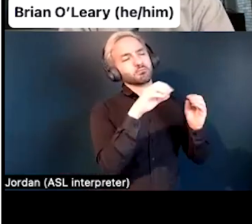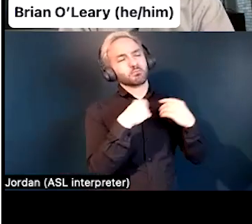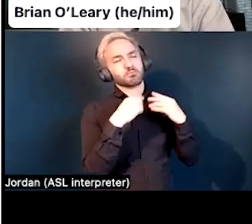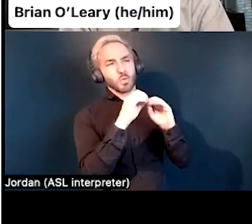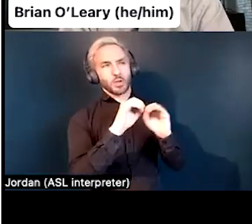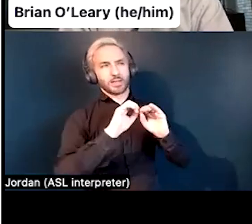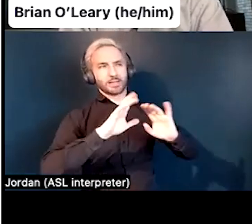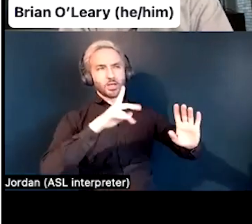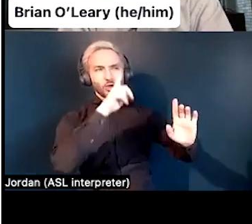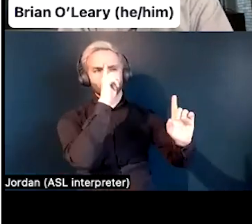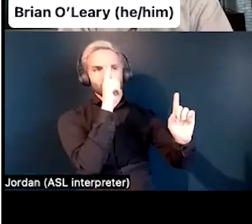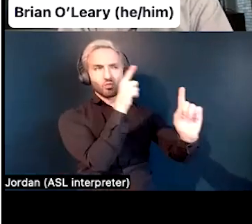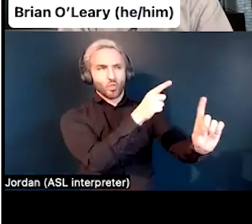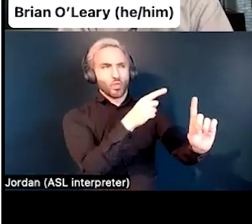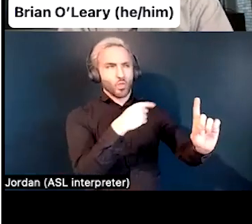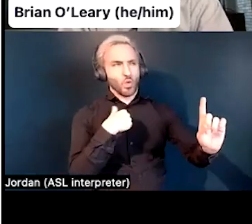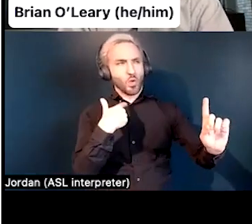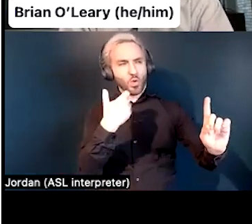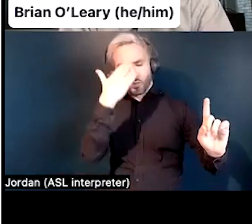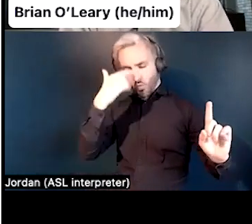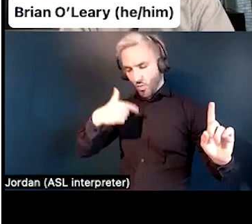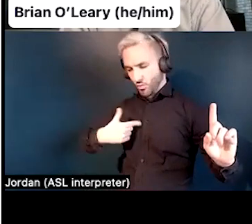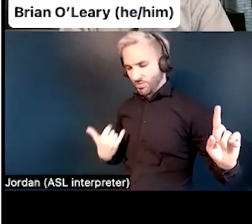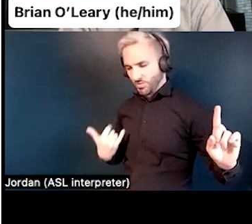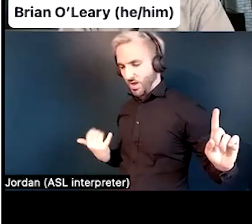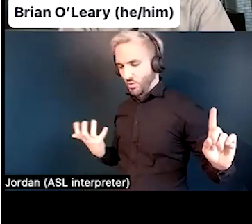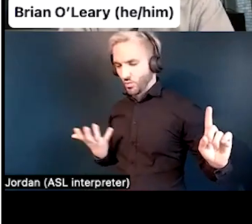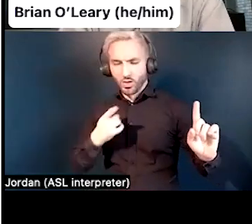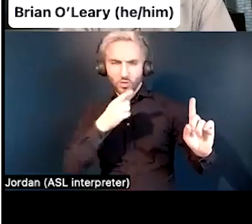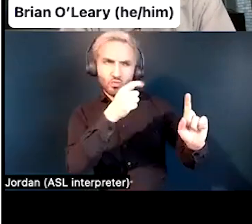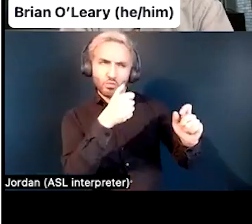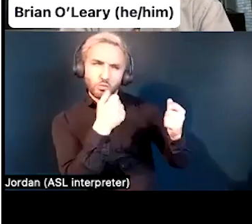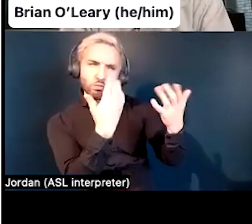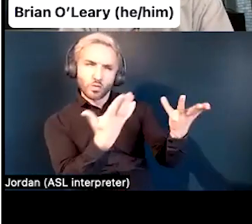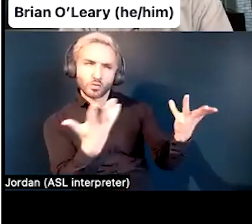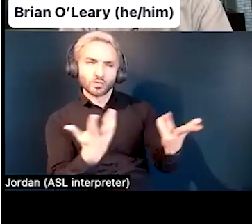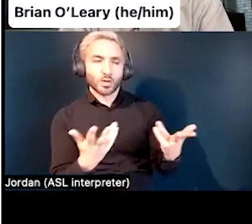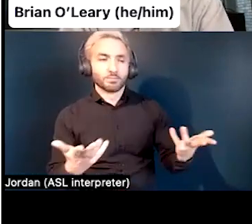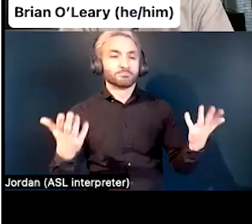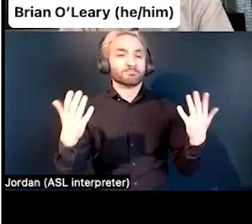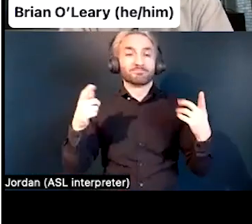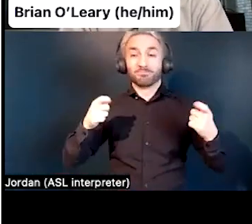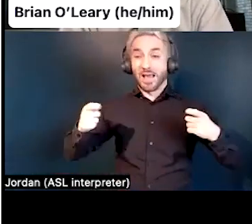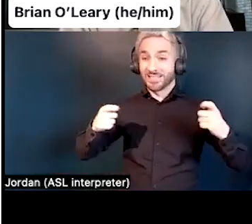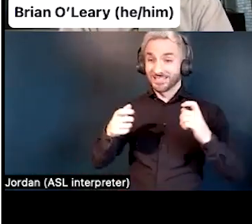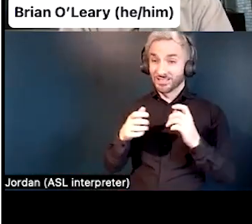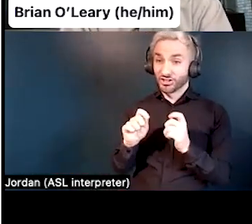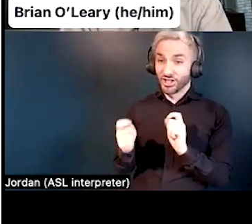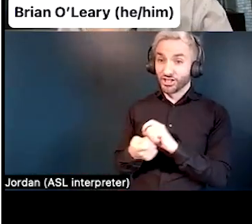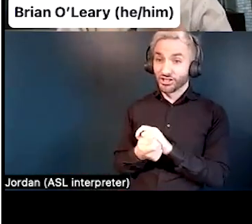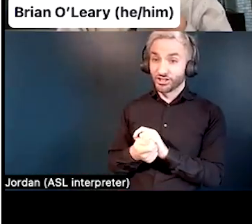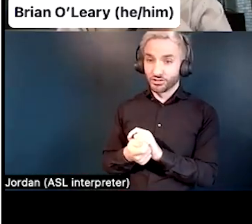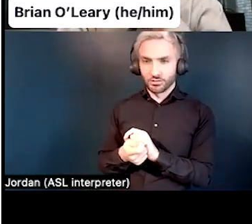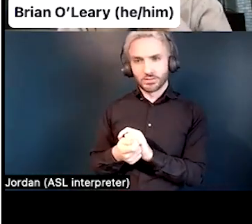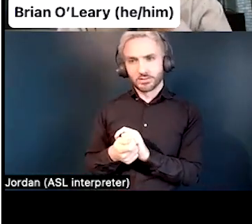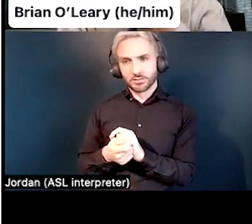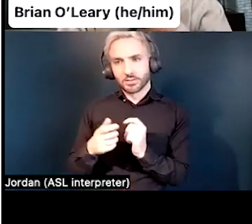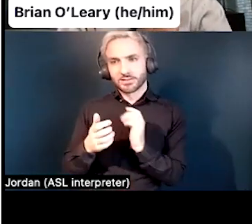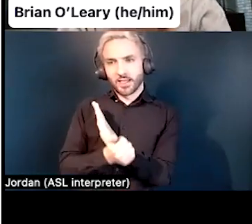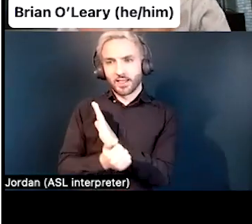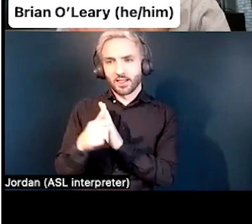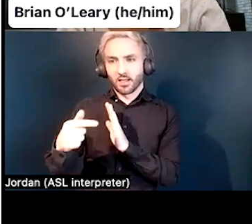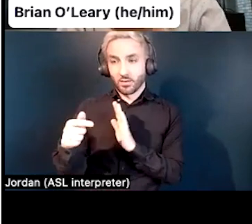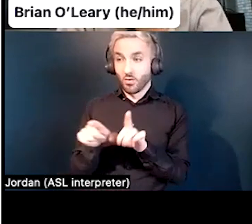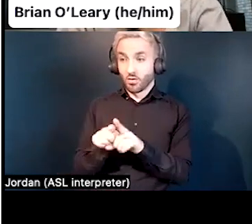where they are. Managing change is a skill and is also an investment. And we have a workflow